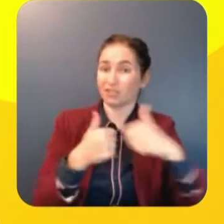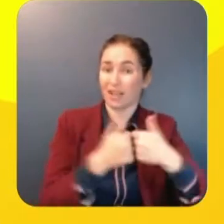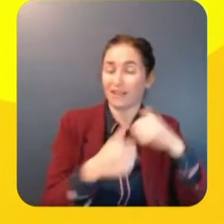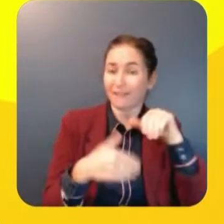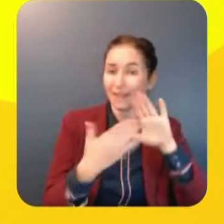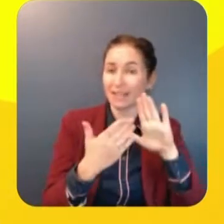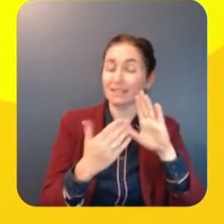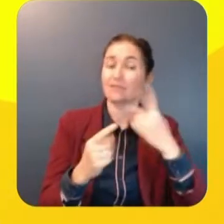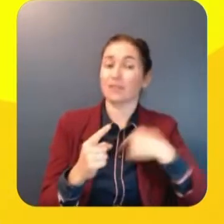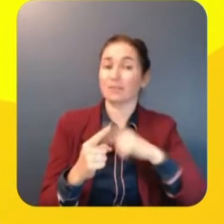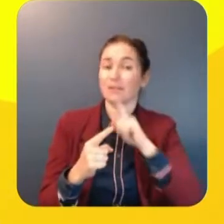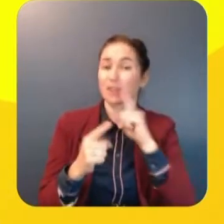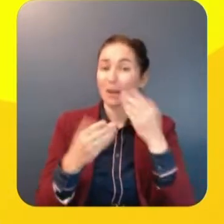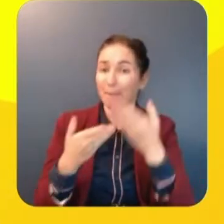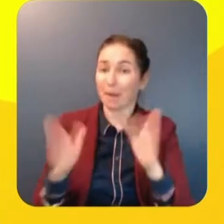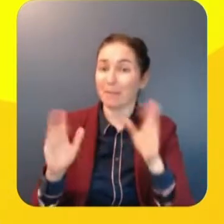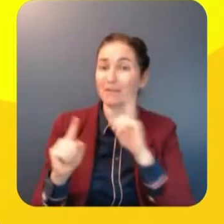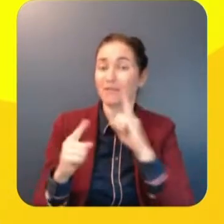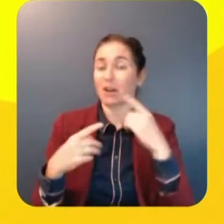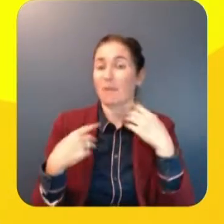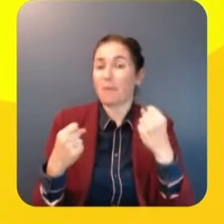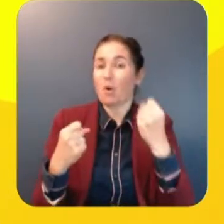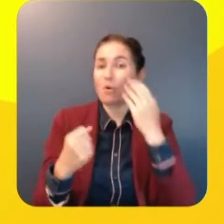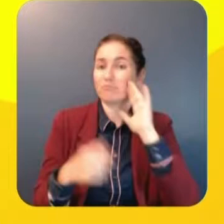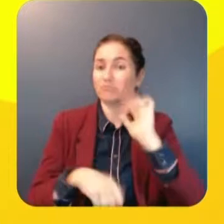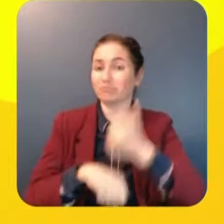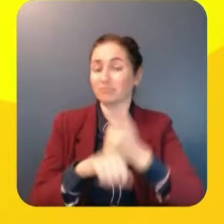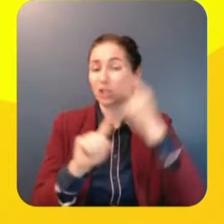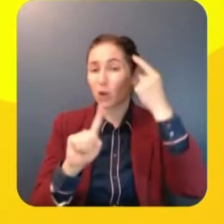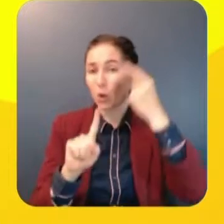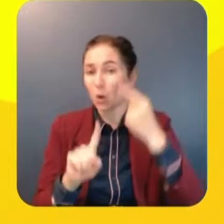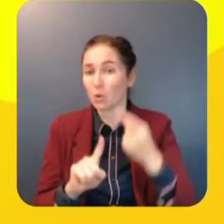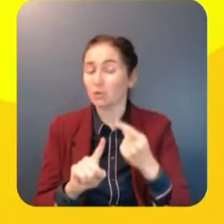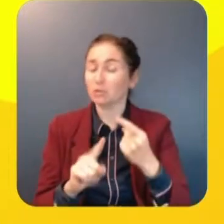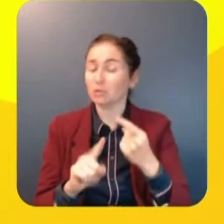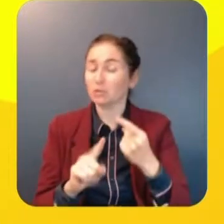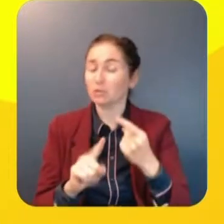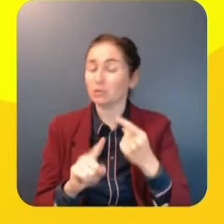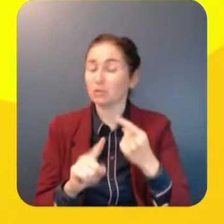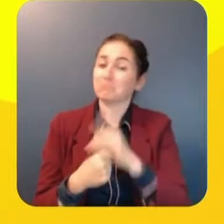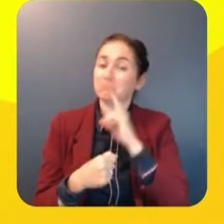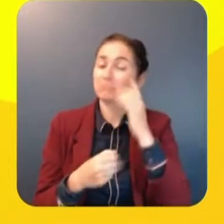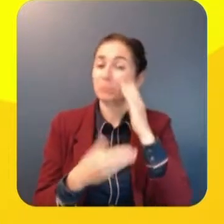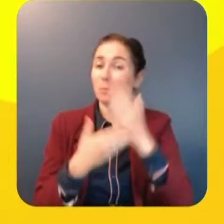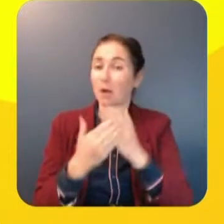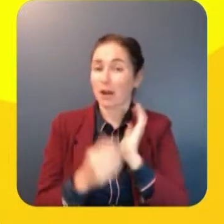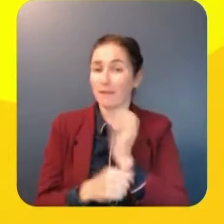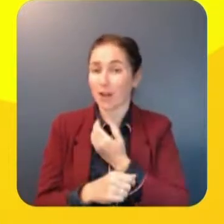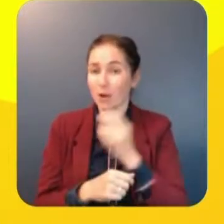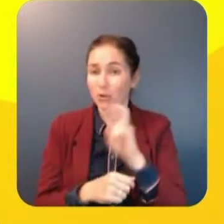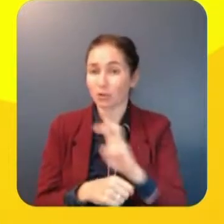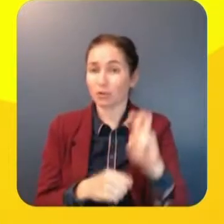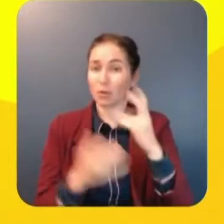being very bold in setting our goals and targets has been part of that journey of transparency and accountability for us.